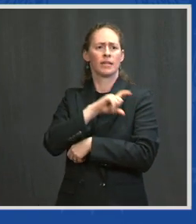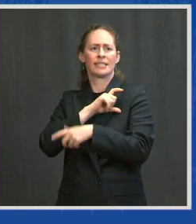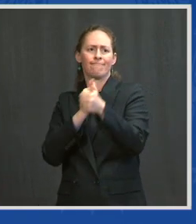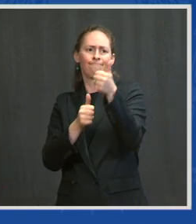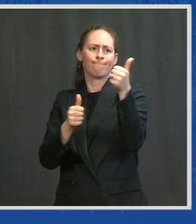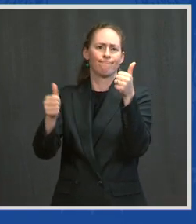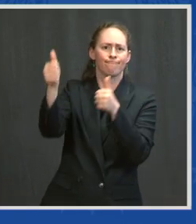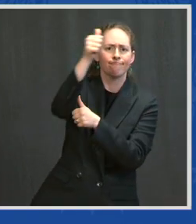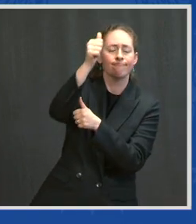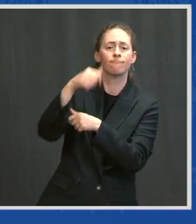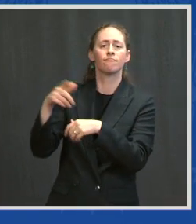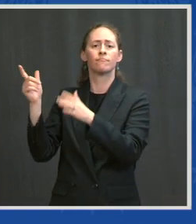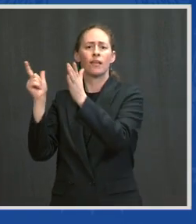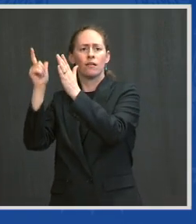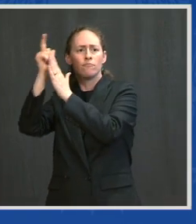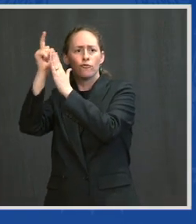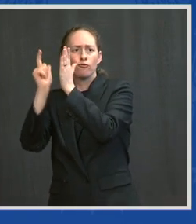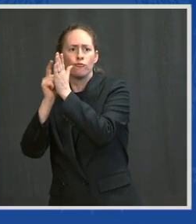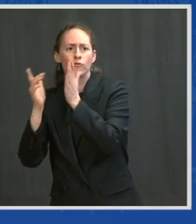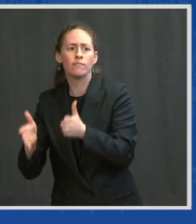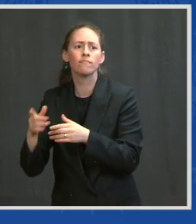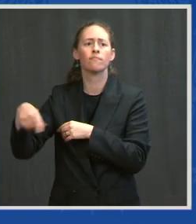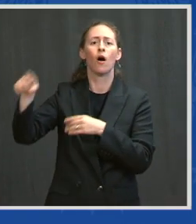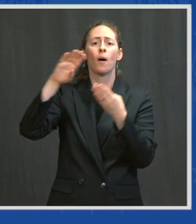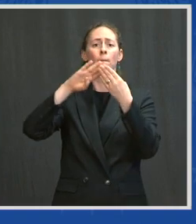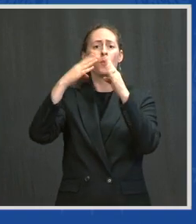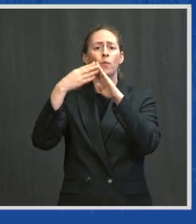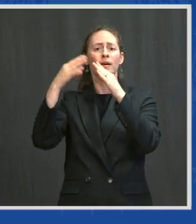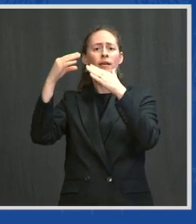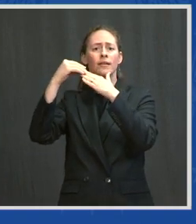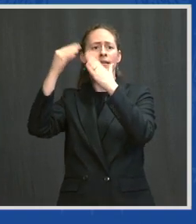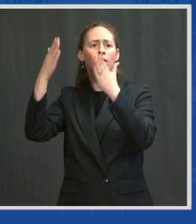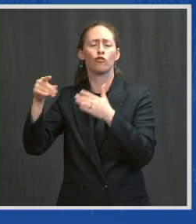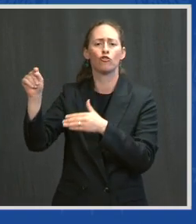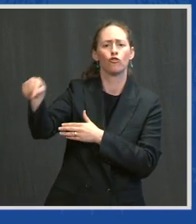who have been doing significant work in bringing down violent crime in their communities.